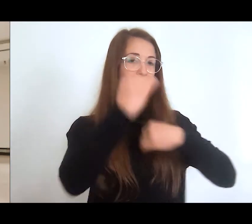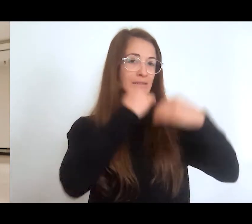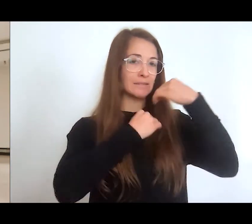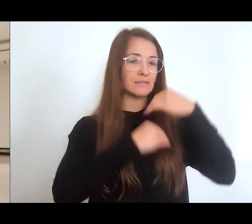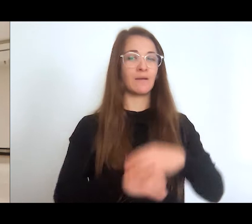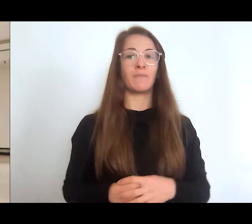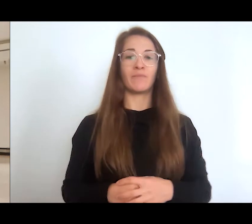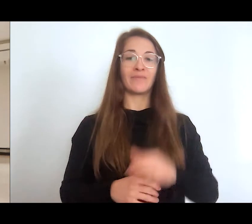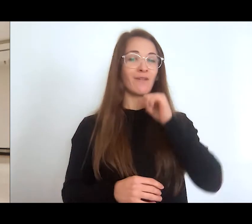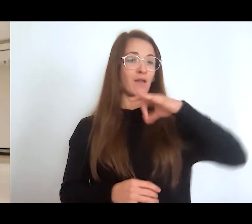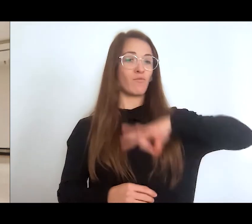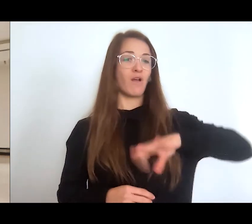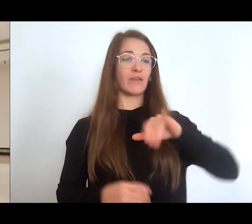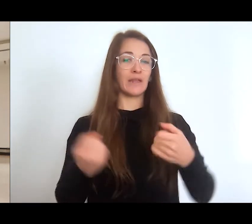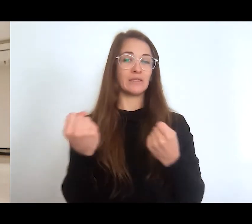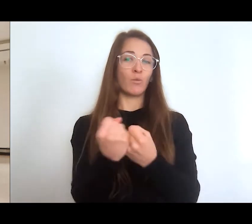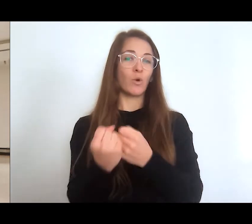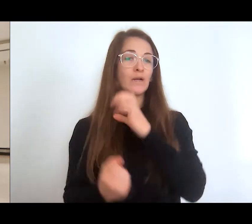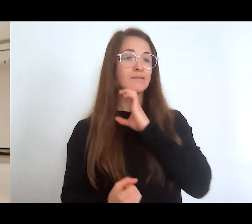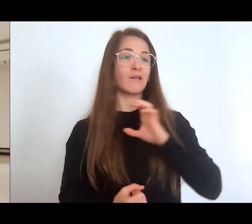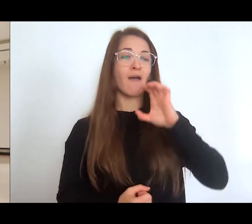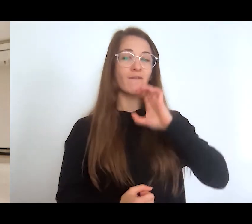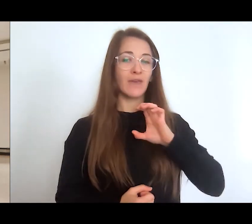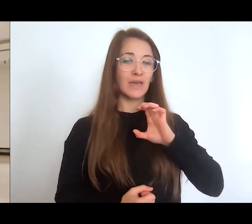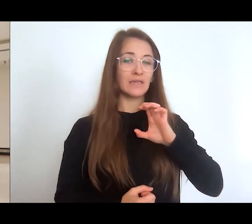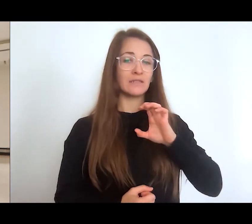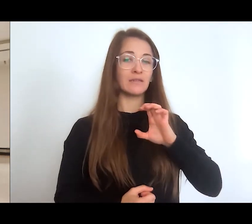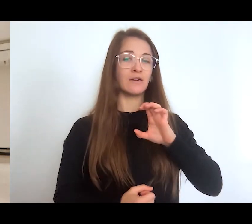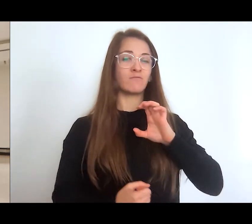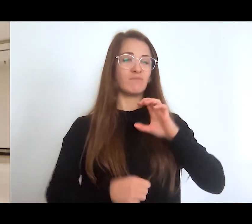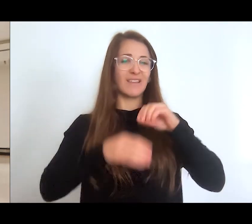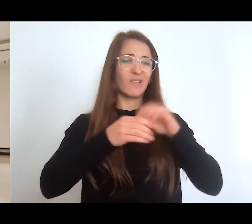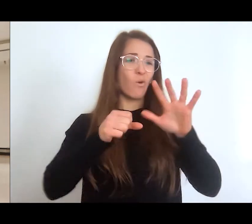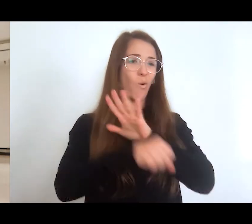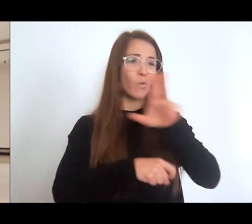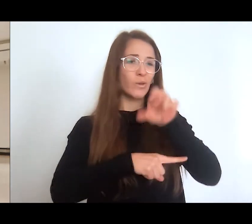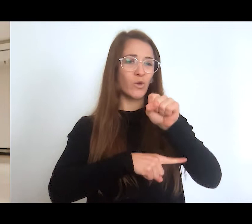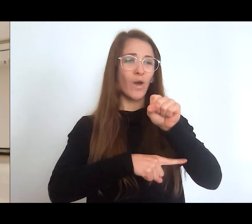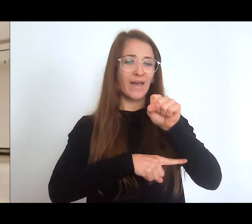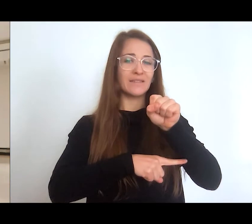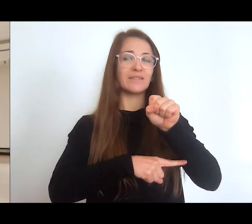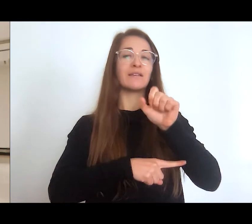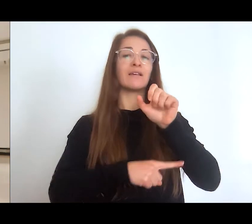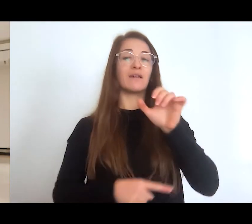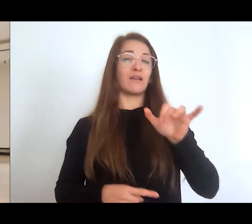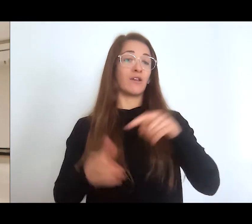ORGANIZATION ONE WORLD EVERYBODY EATS, IT IS A NONPROFIT THAT SUPPORTS CAFES AROUND THE